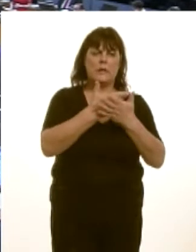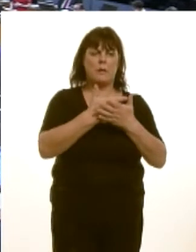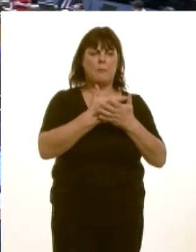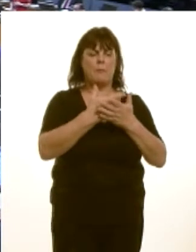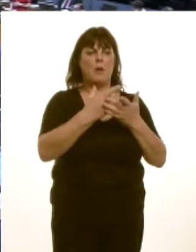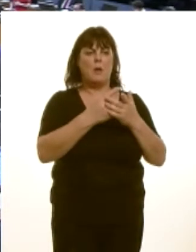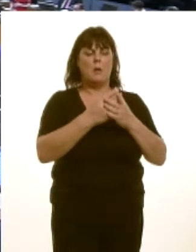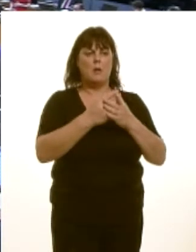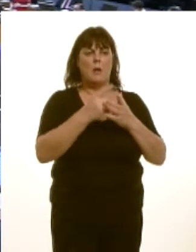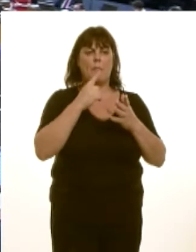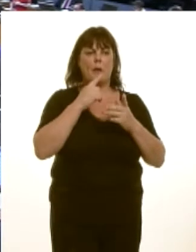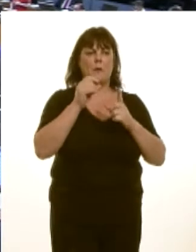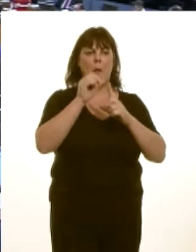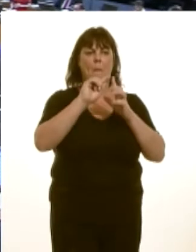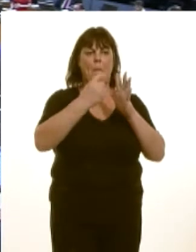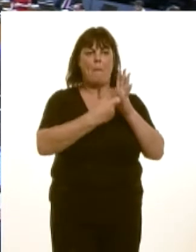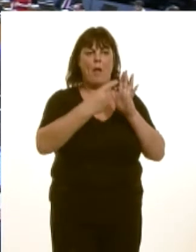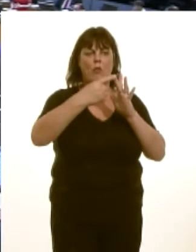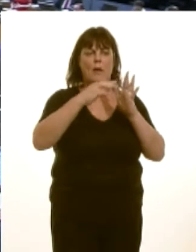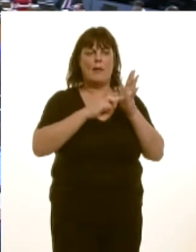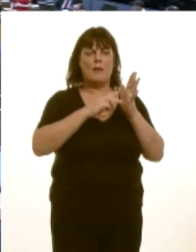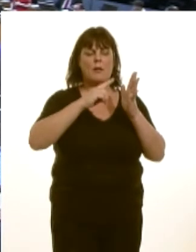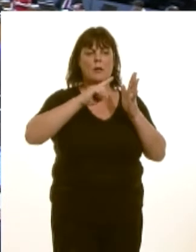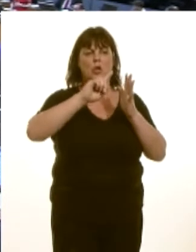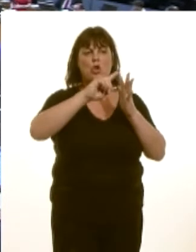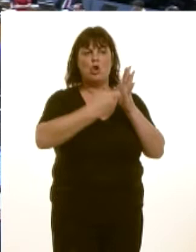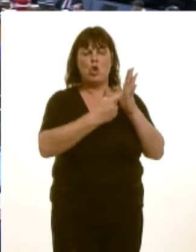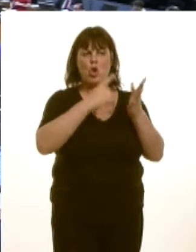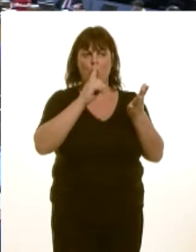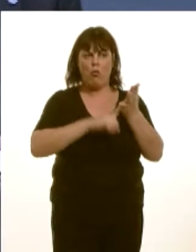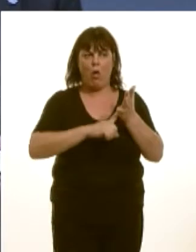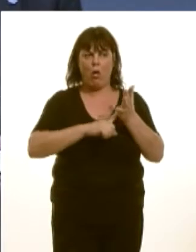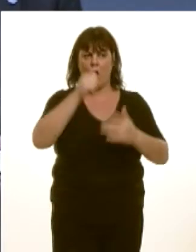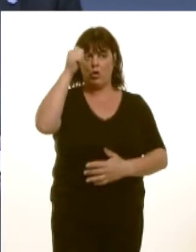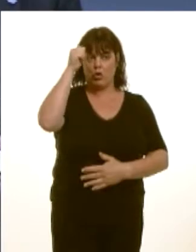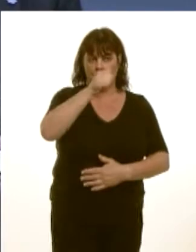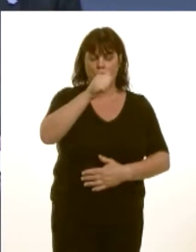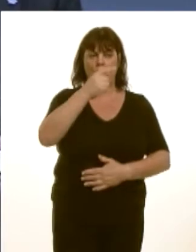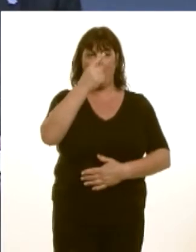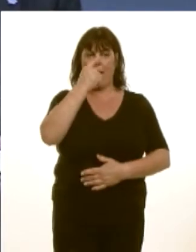are clinically proven radiotherapy and surgical techniques for which we have the clinicians